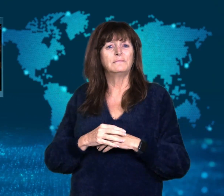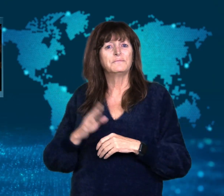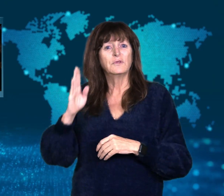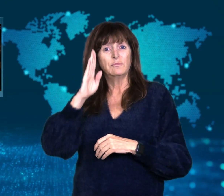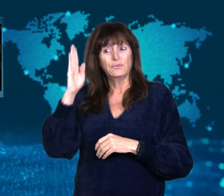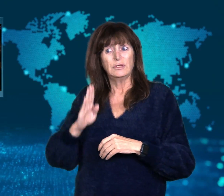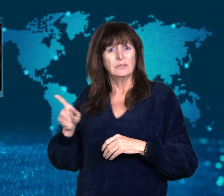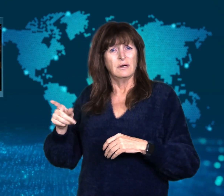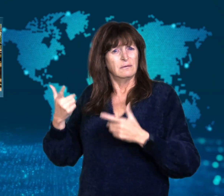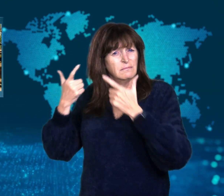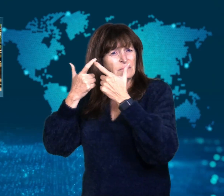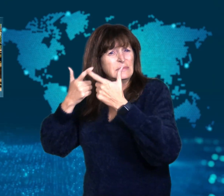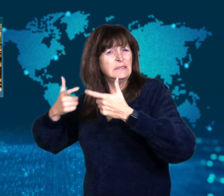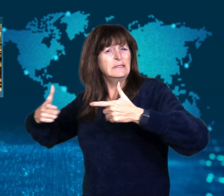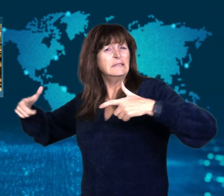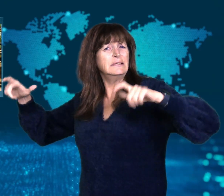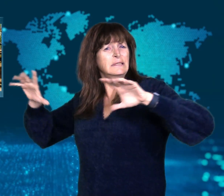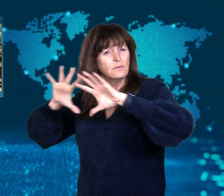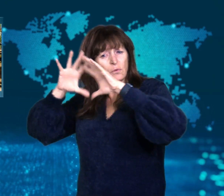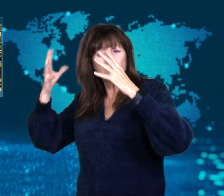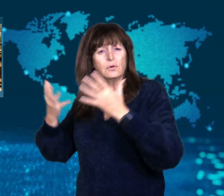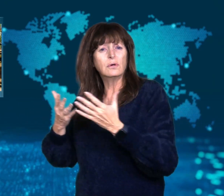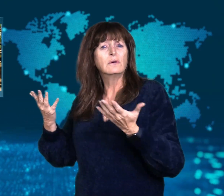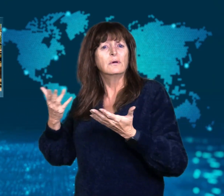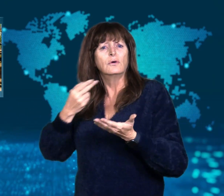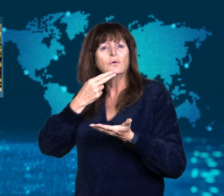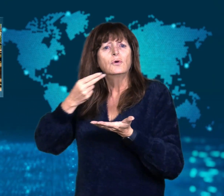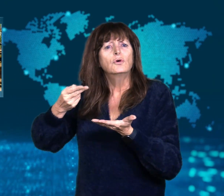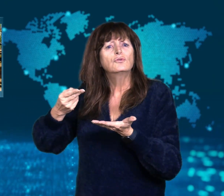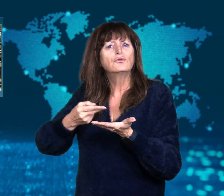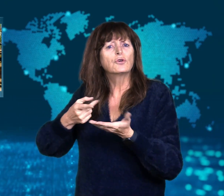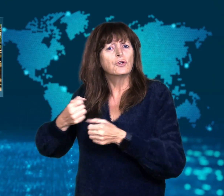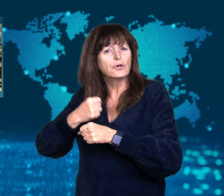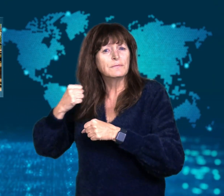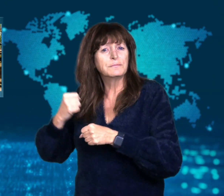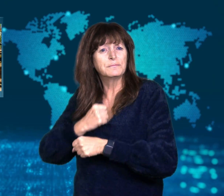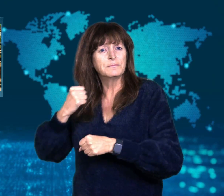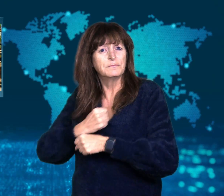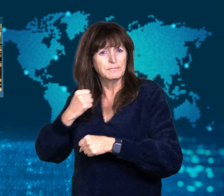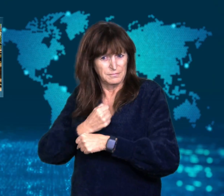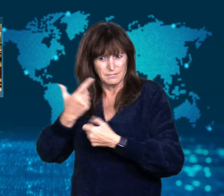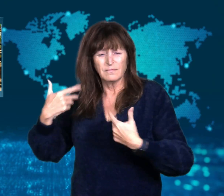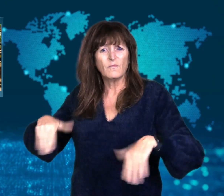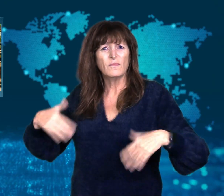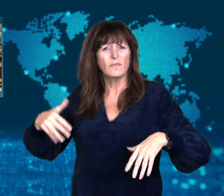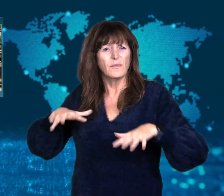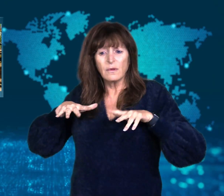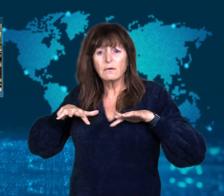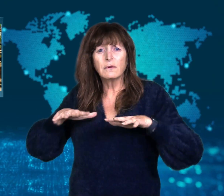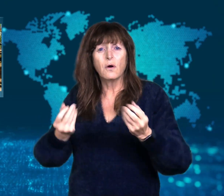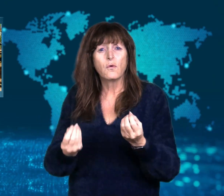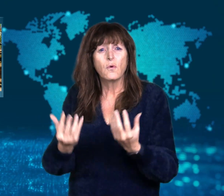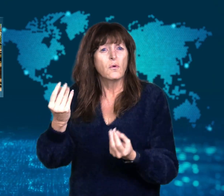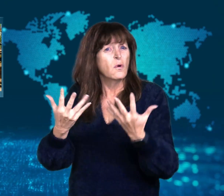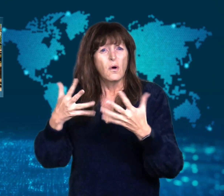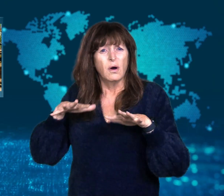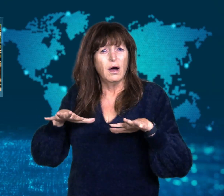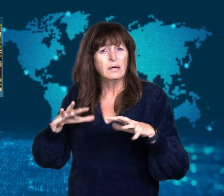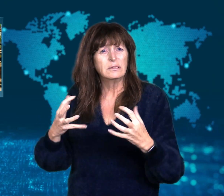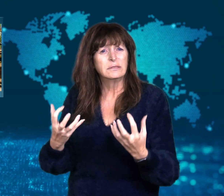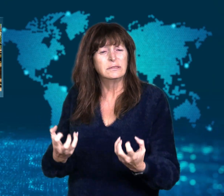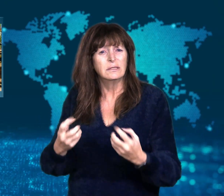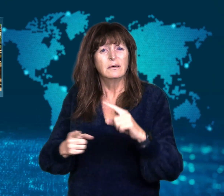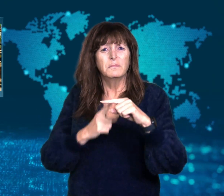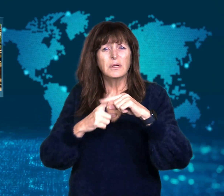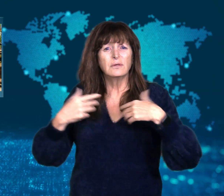has faced drought and high temperatures which have affected sugarcane crops.